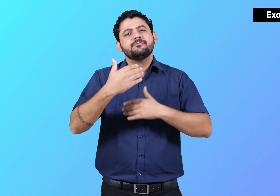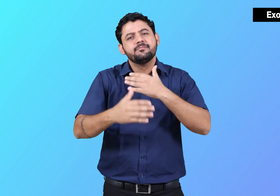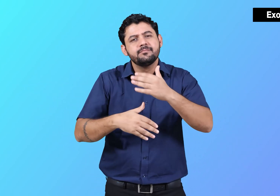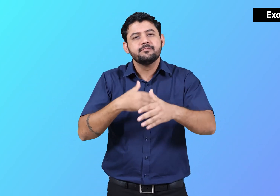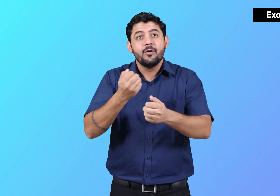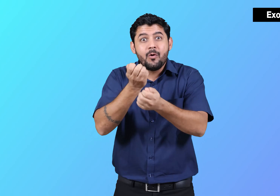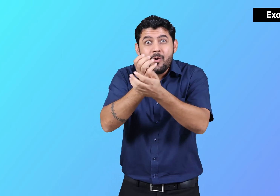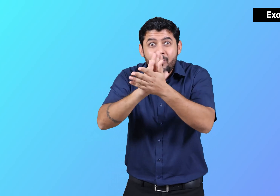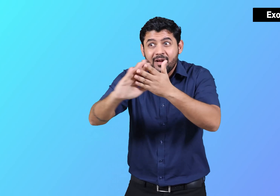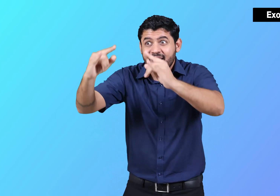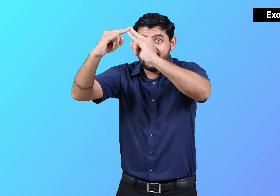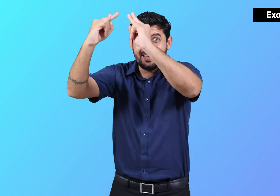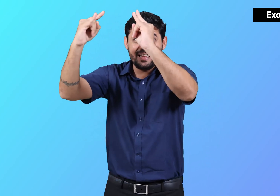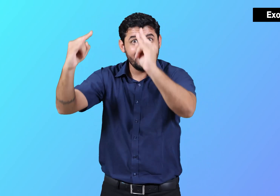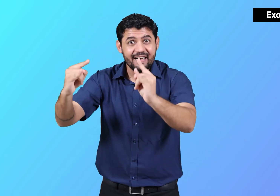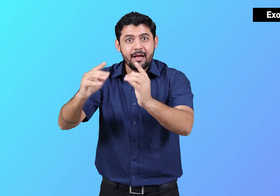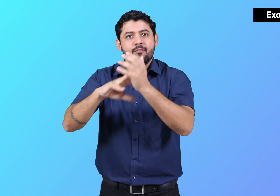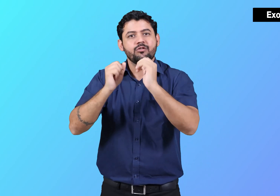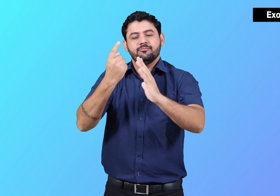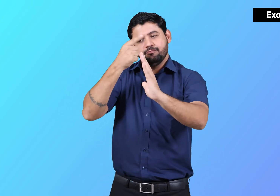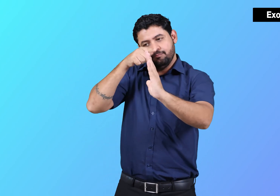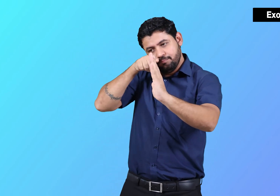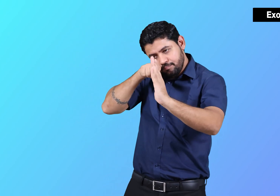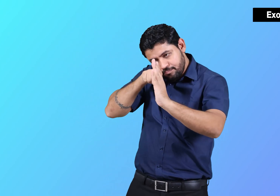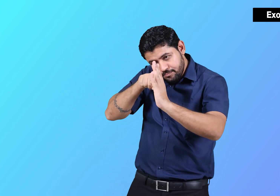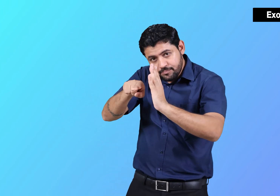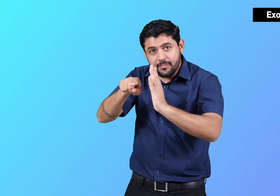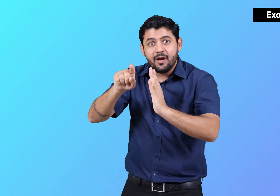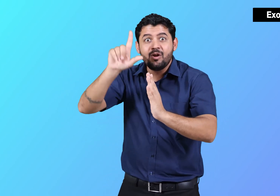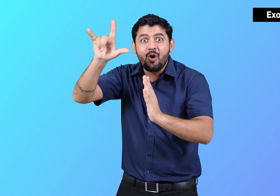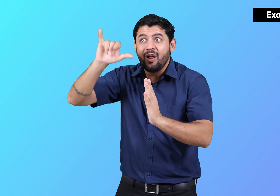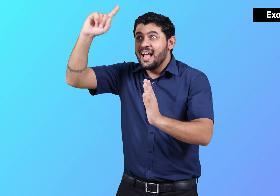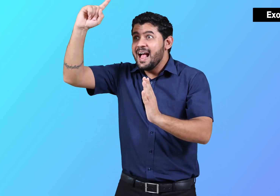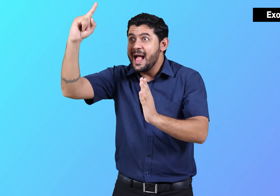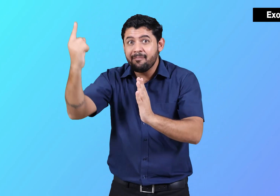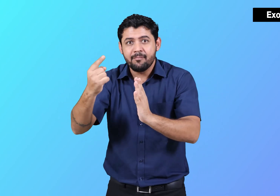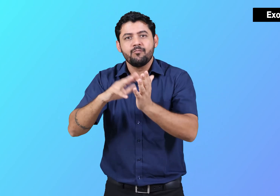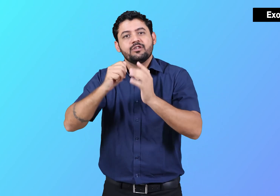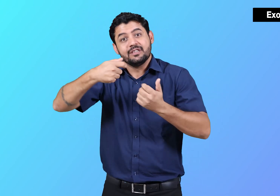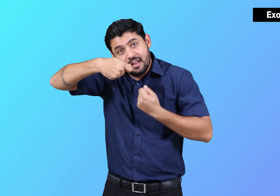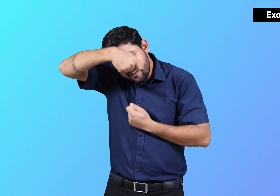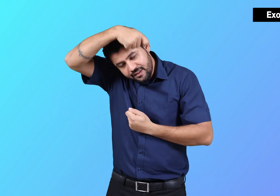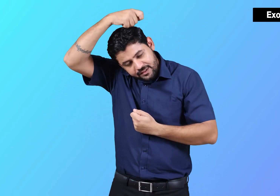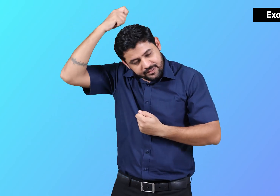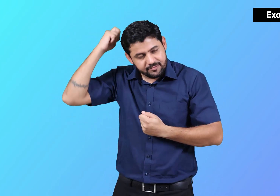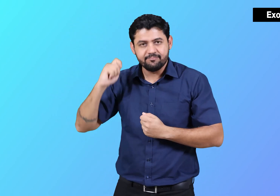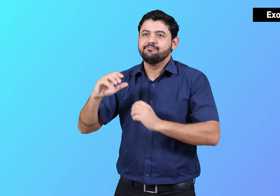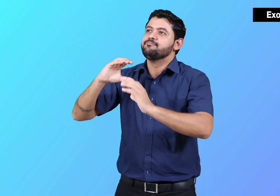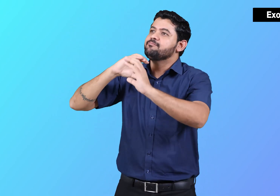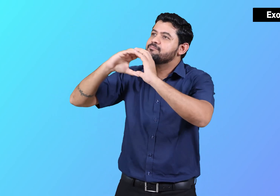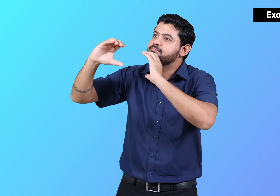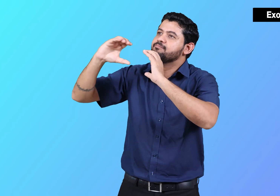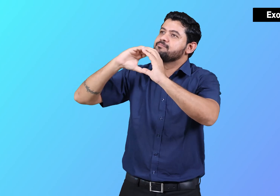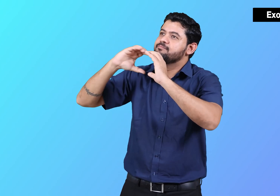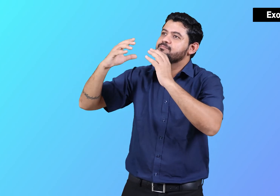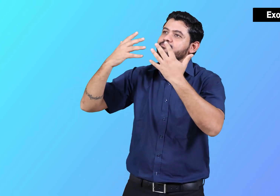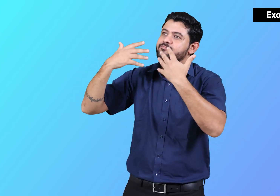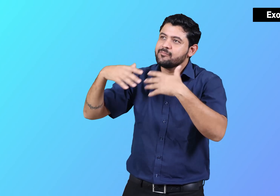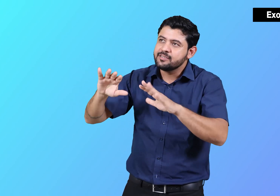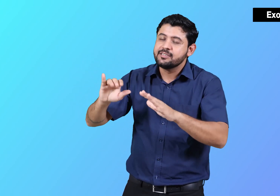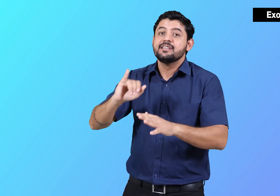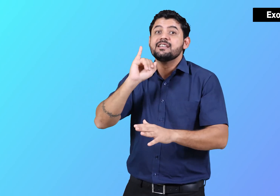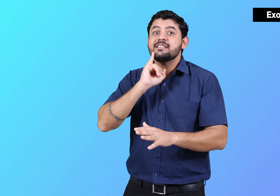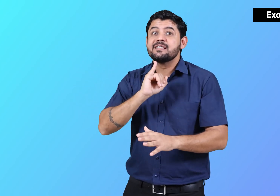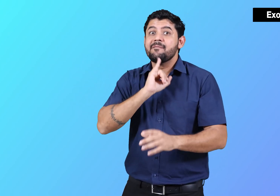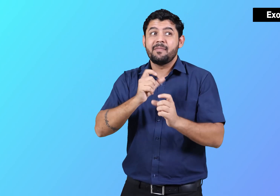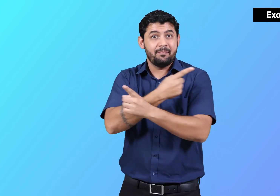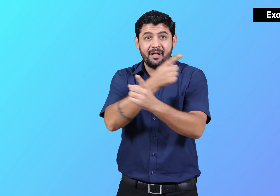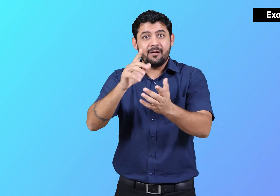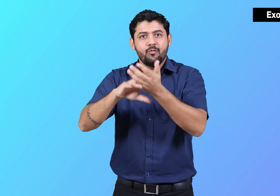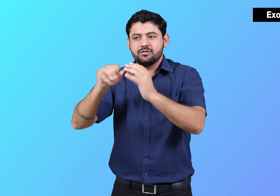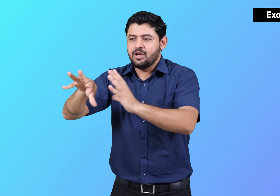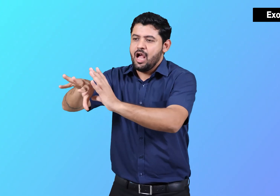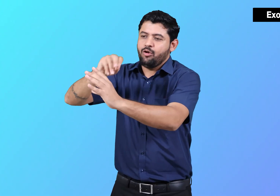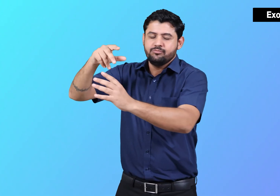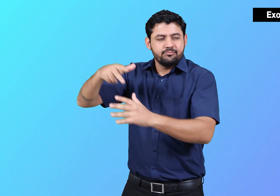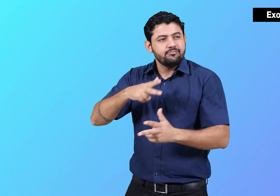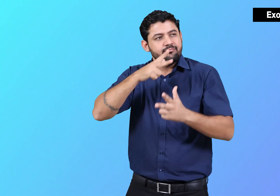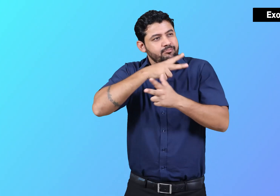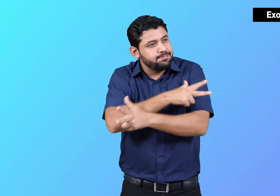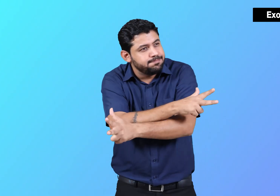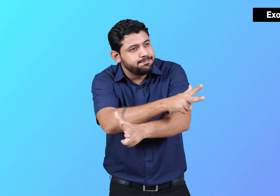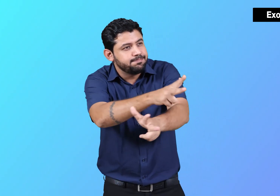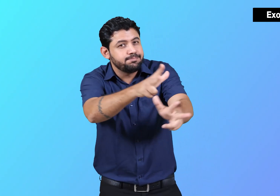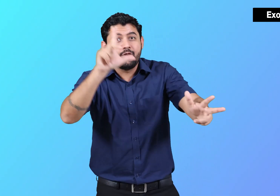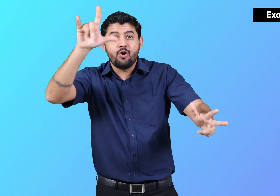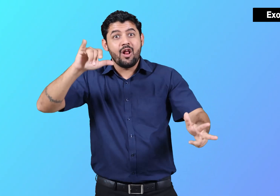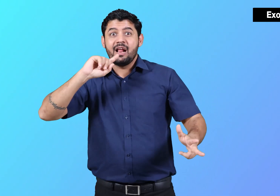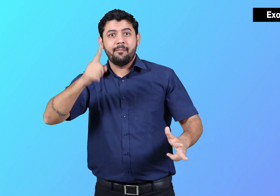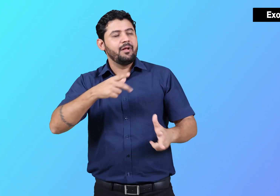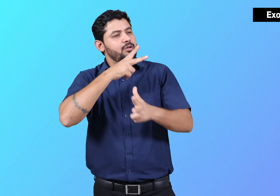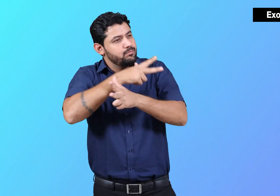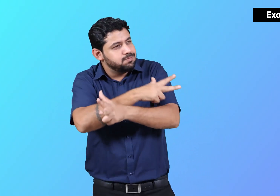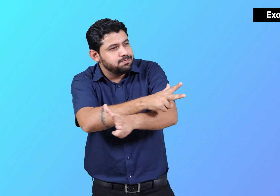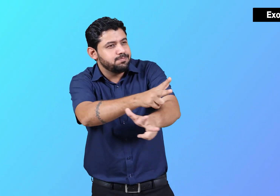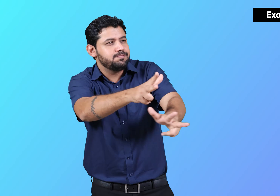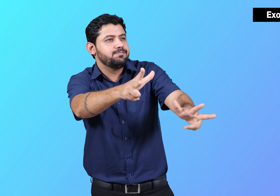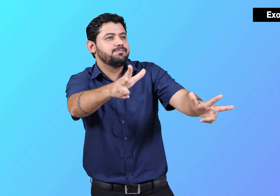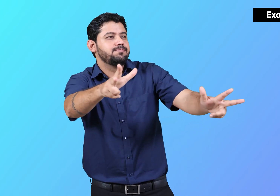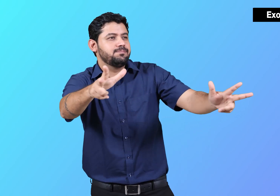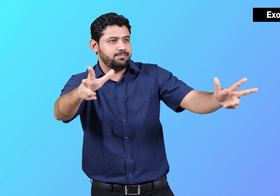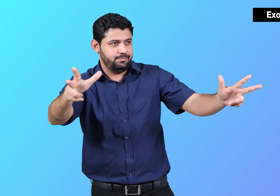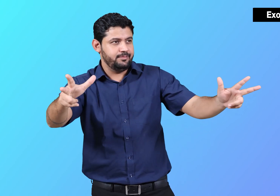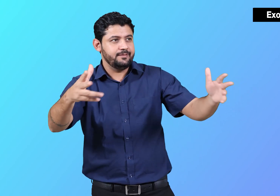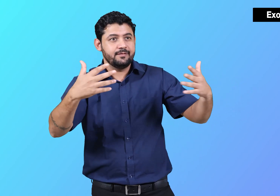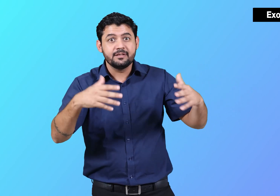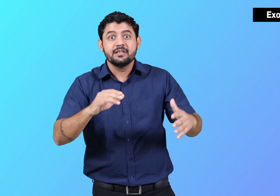Any time Moses went before the LORD to speak with him, Moses took off the covering. Then Moses would come out and tell the Israelites what the Lord commanded.